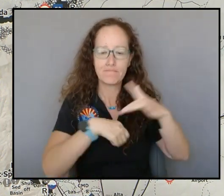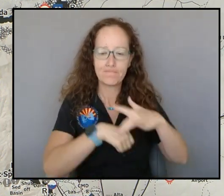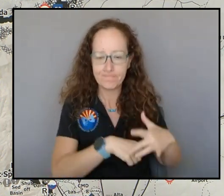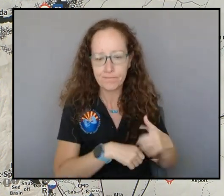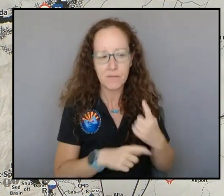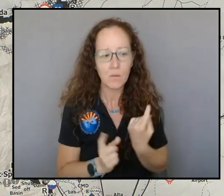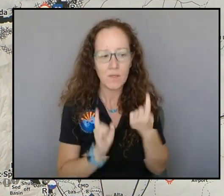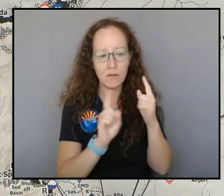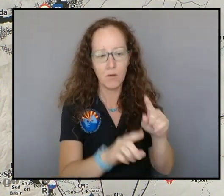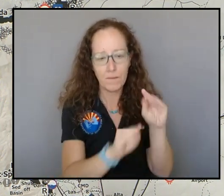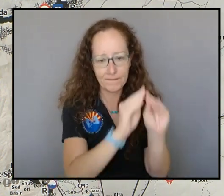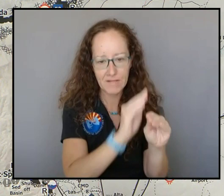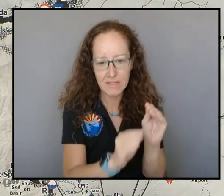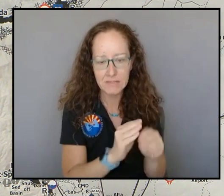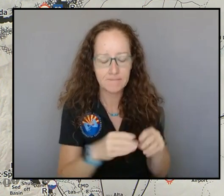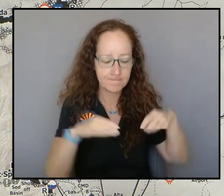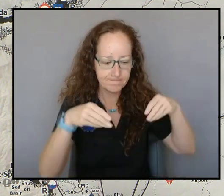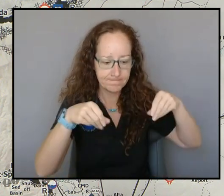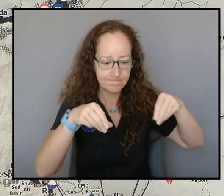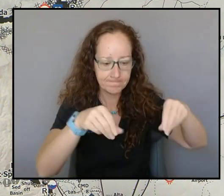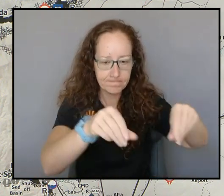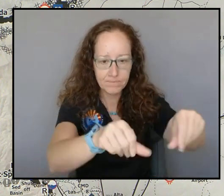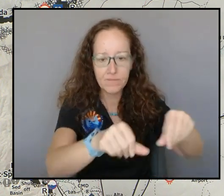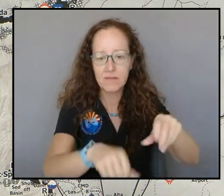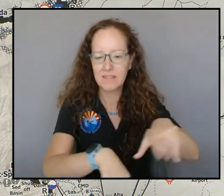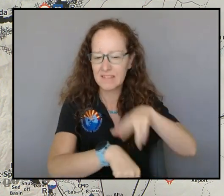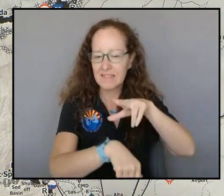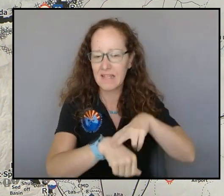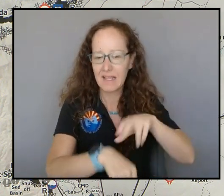the native seeds back on those lands or grounds, and just